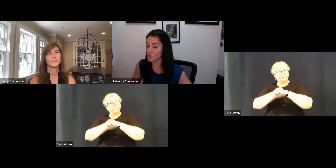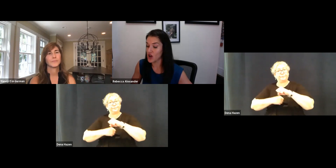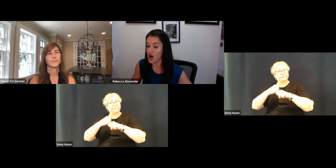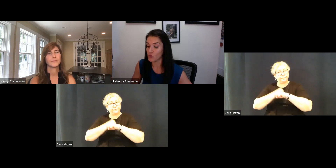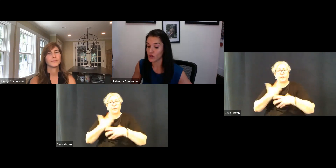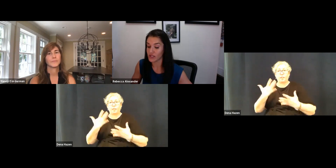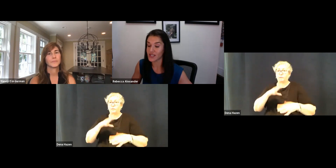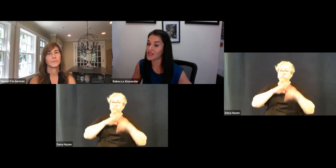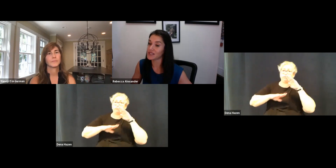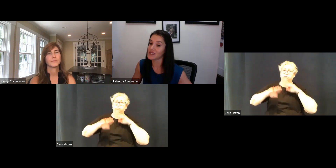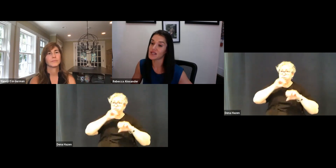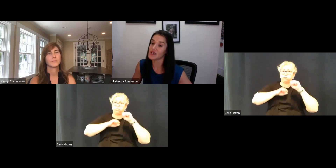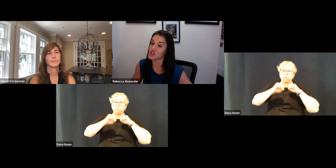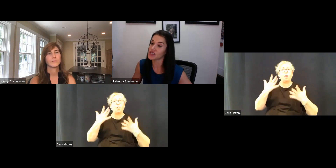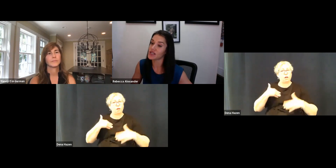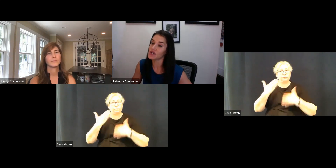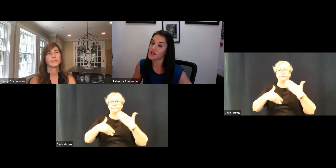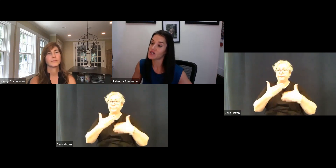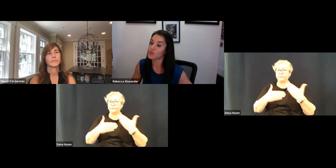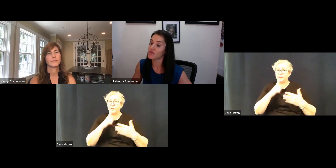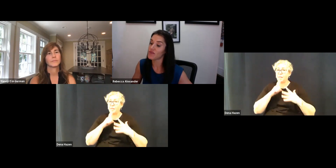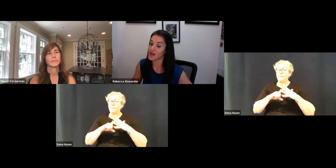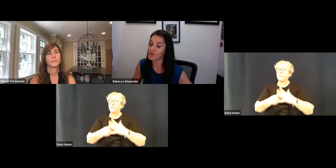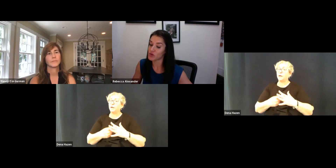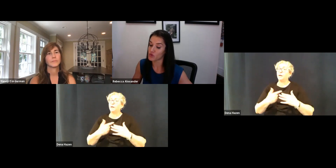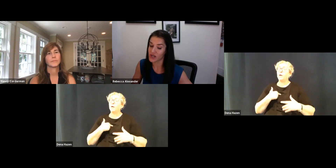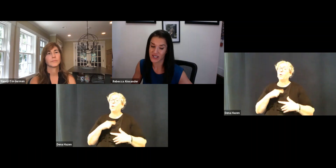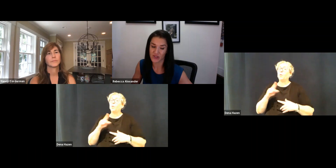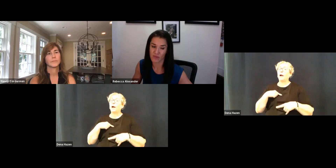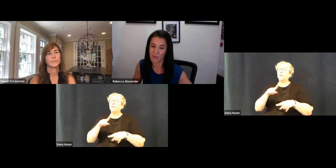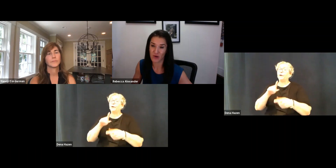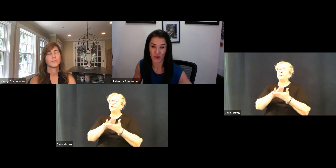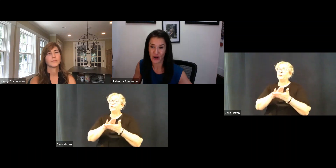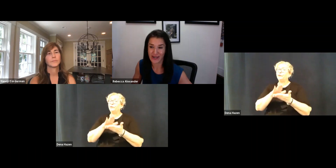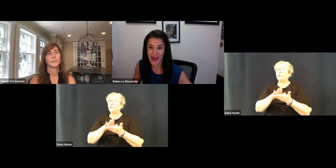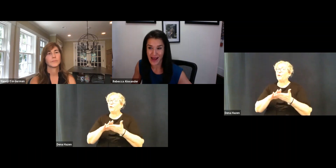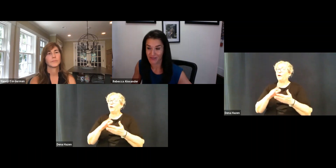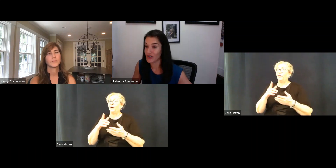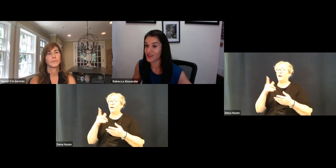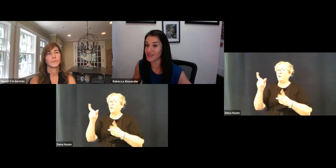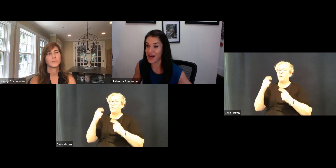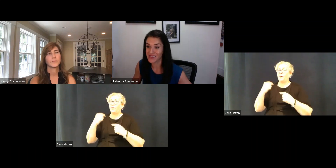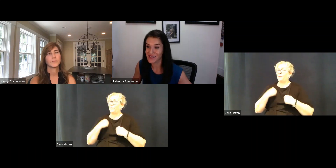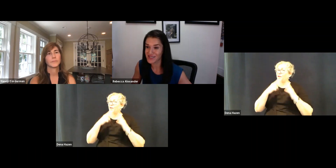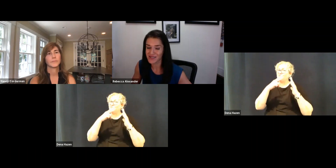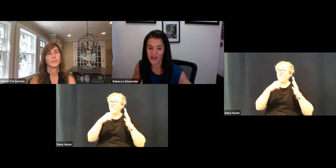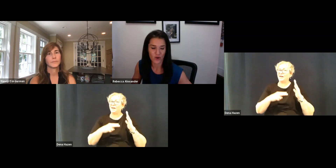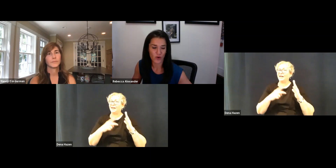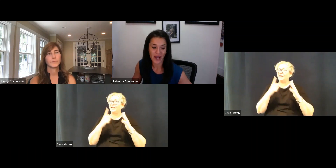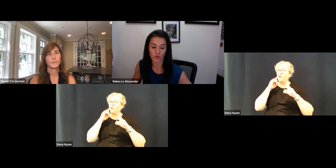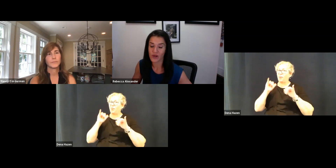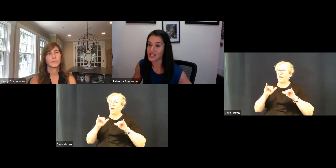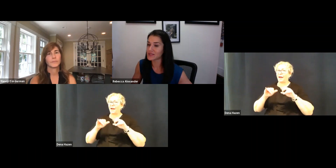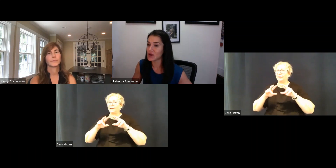were not willing, at least initially, to provide me with readings. Remember for analysis, we had readings that